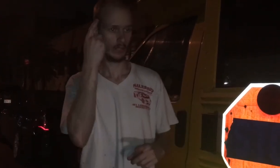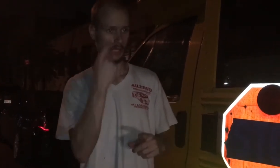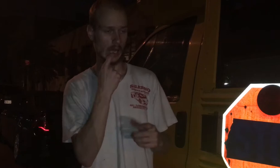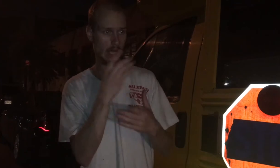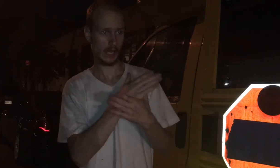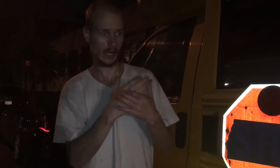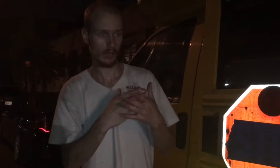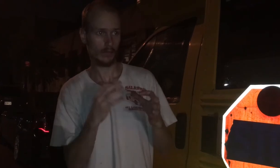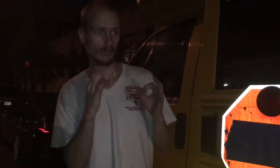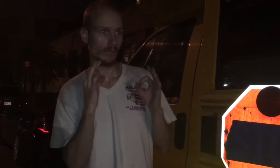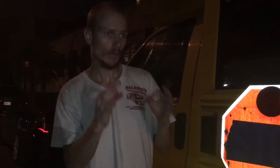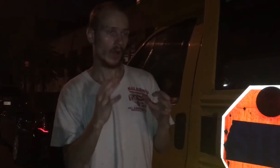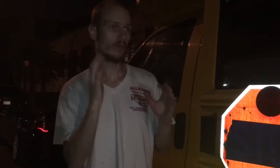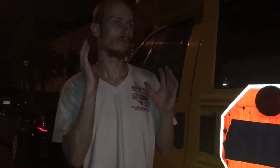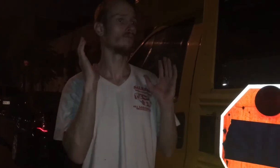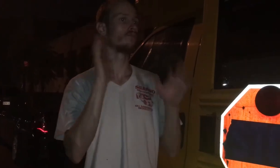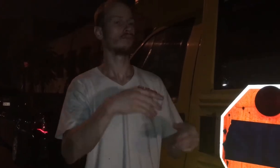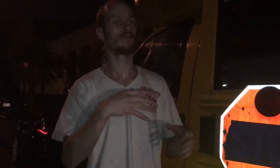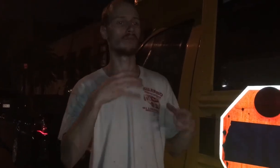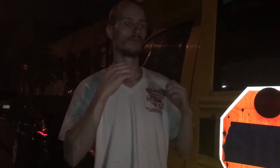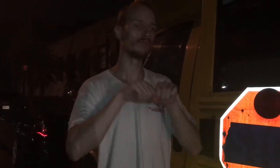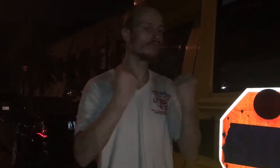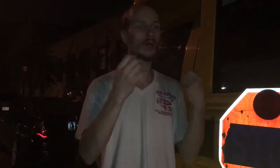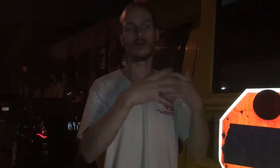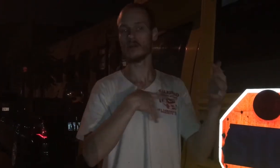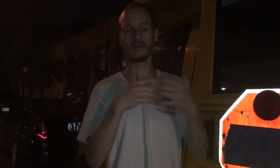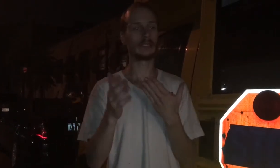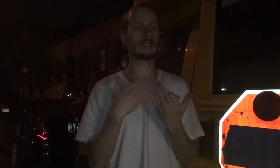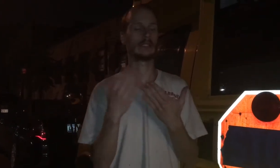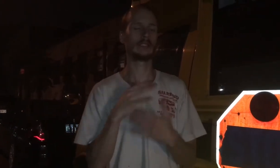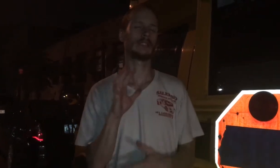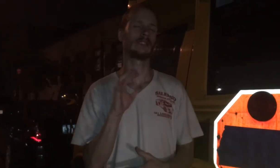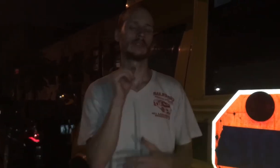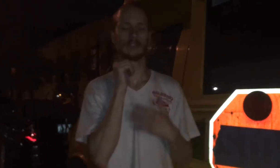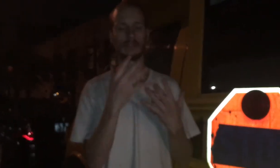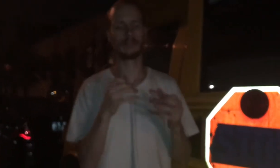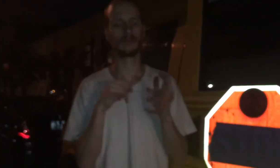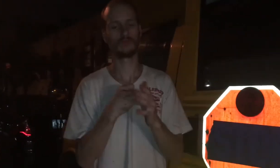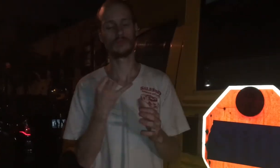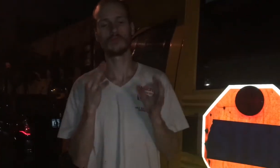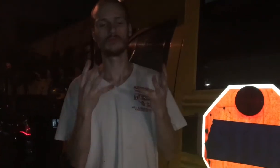plus, just in case if some see the window is shattered already, someone will break it and do stuff. I don't want that.